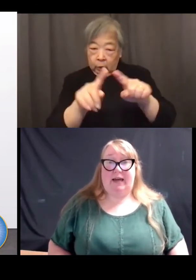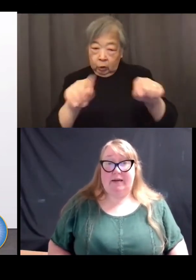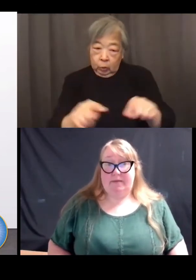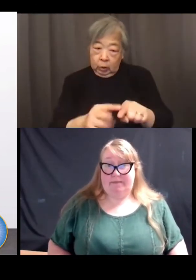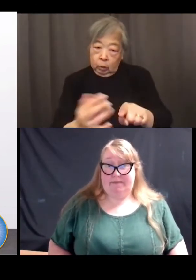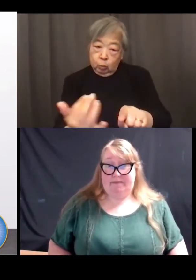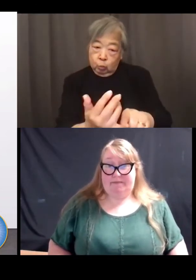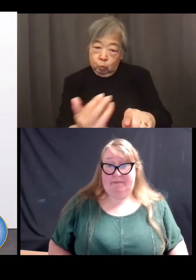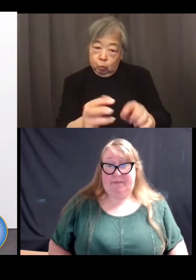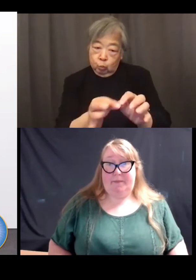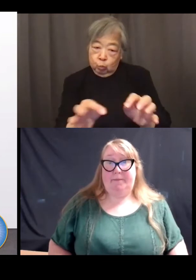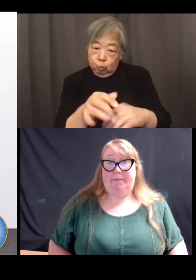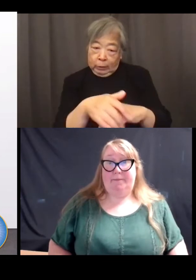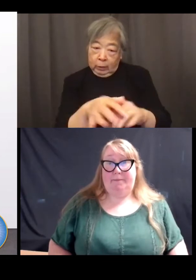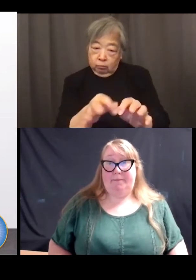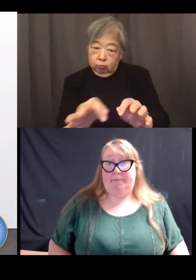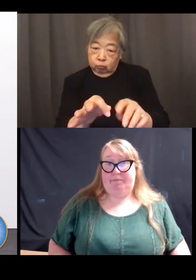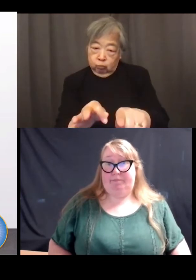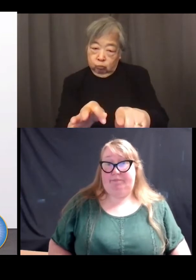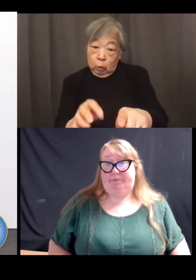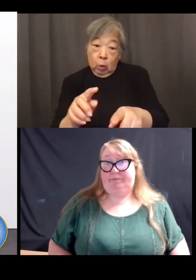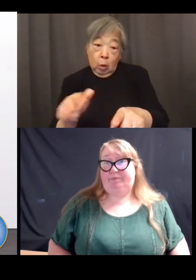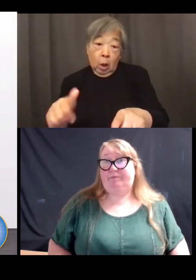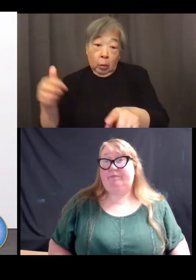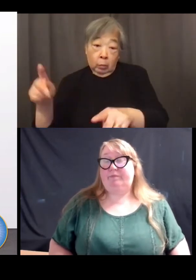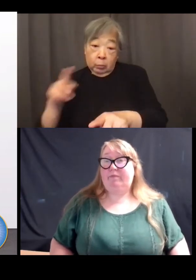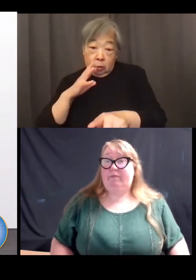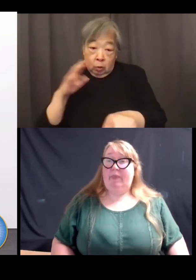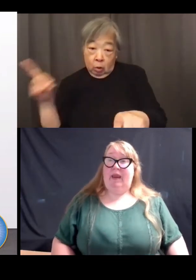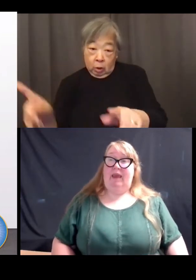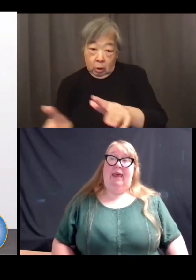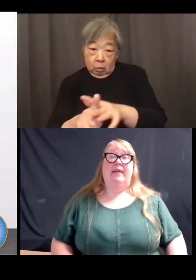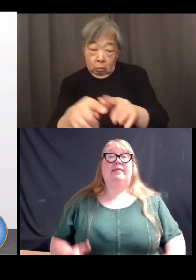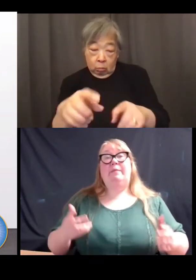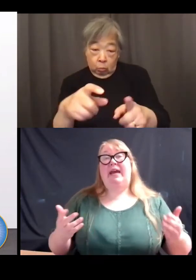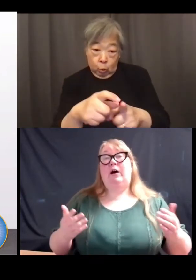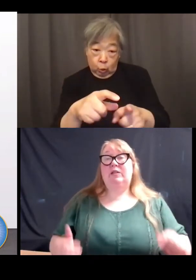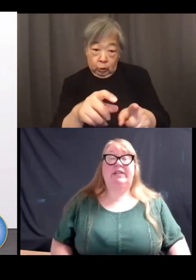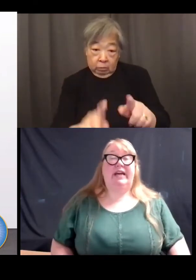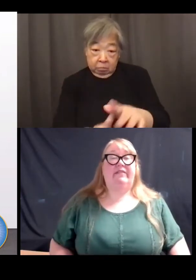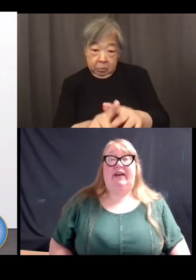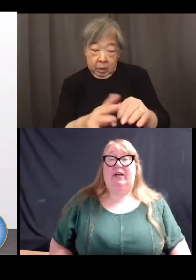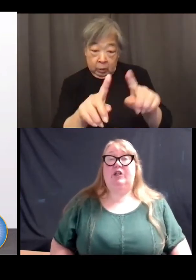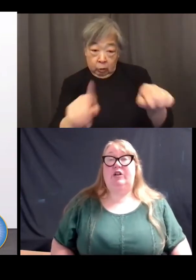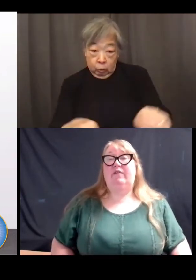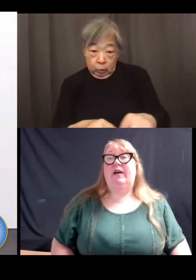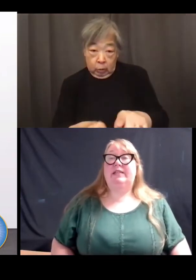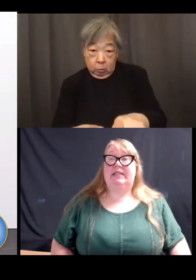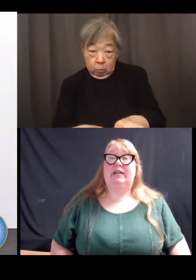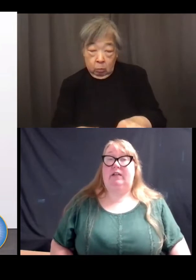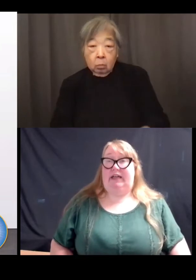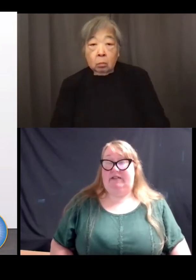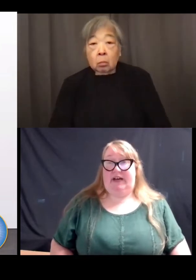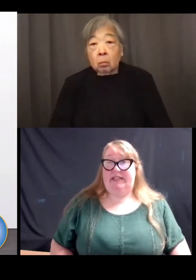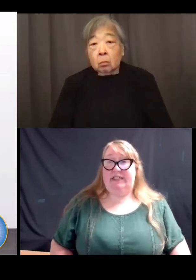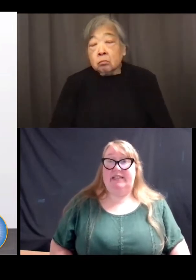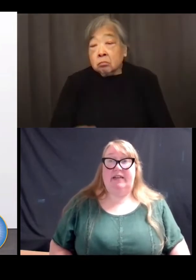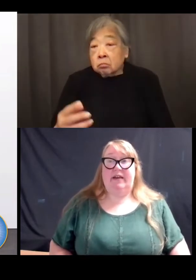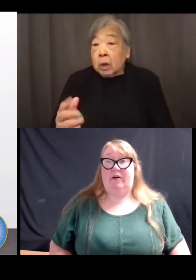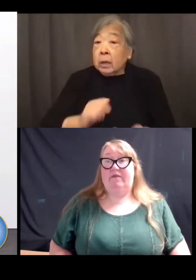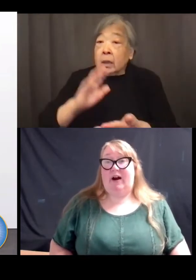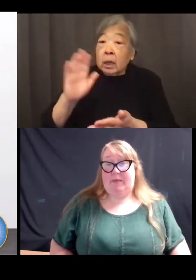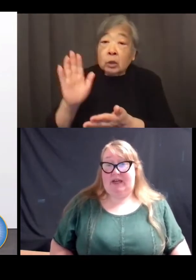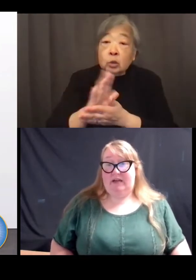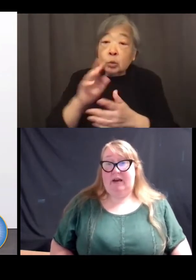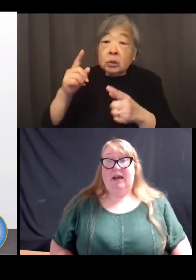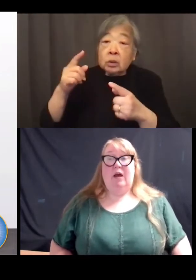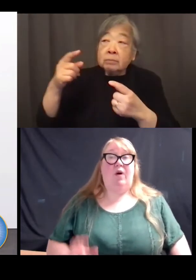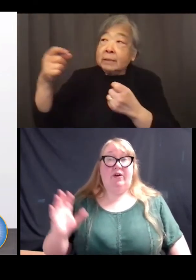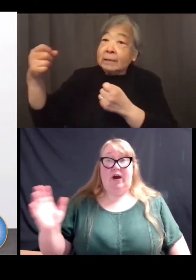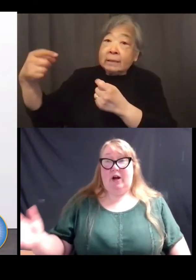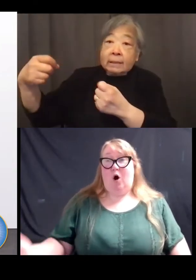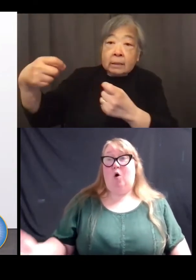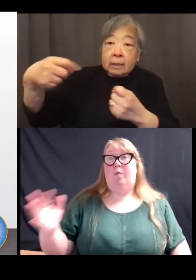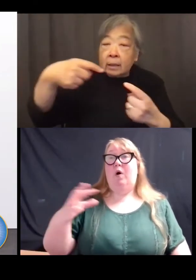They may also take advantage of signaling devices in their environment Whether at home